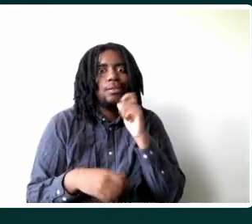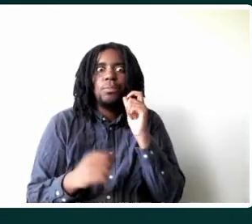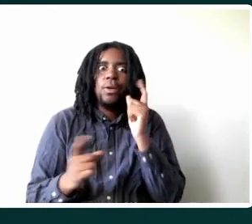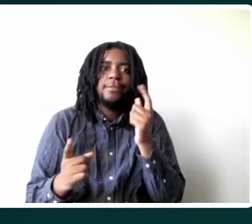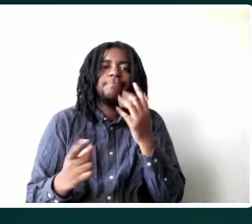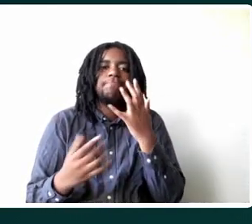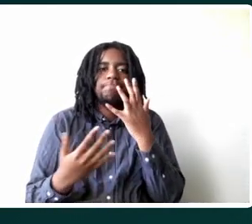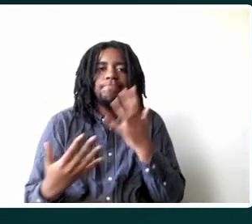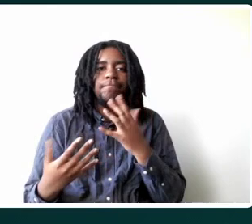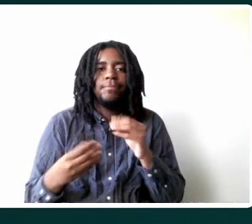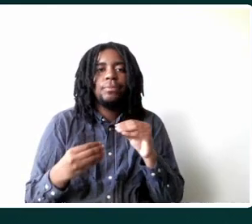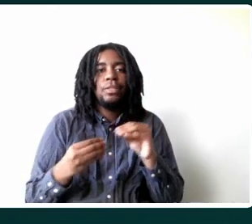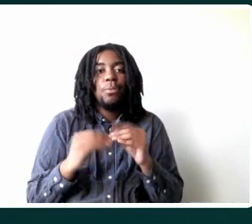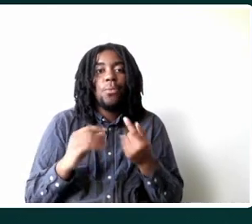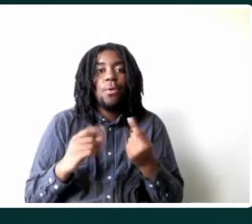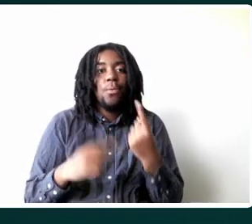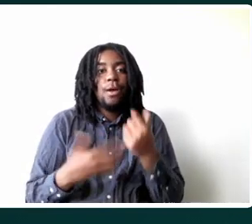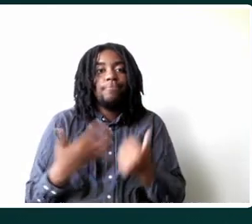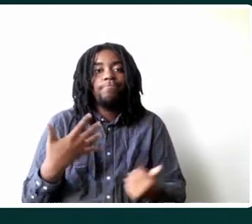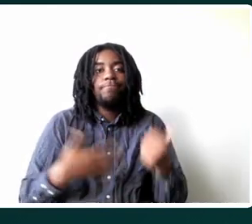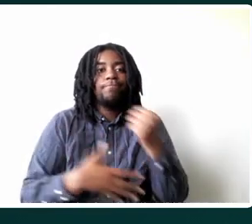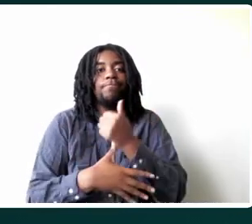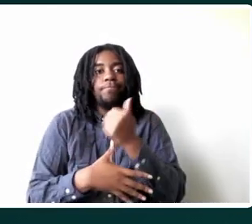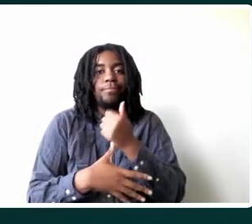issue that many young people across all the sites across the country wanted to talk about